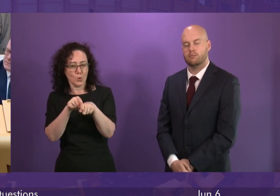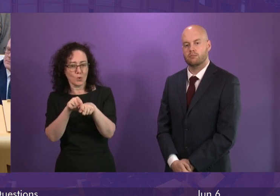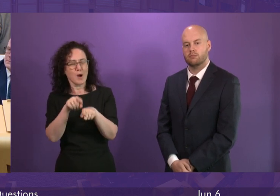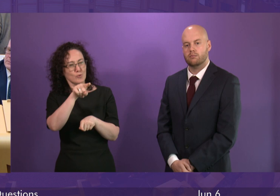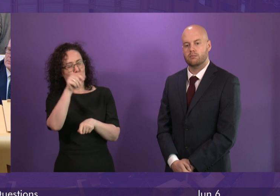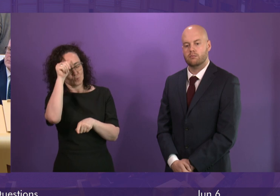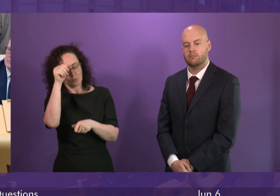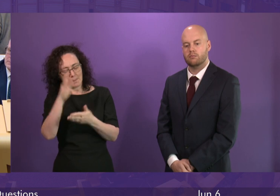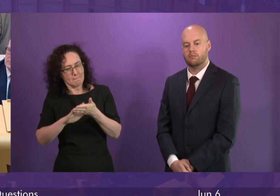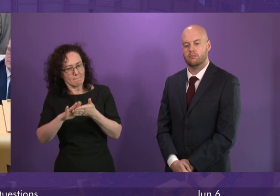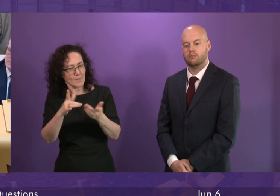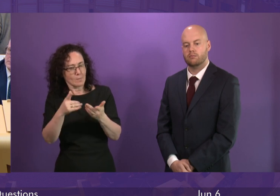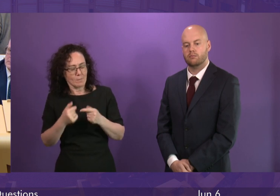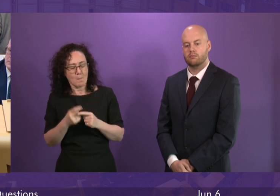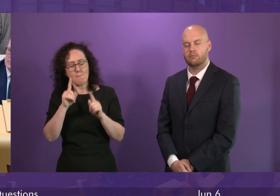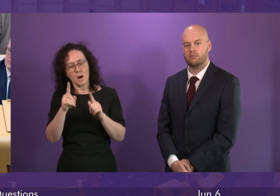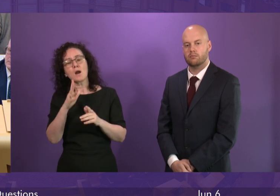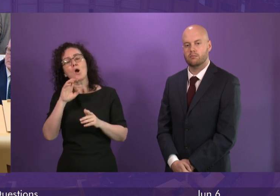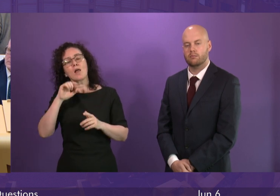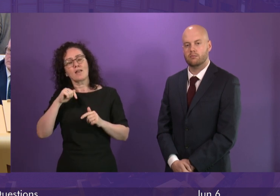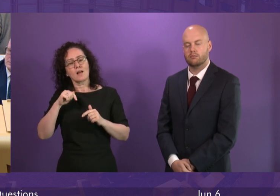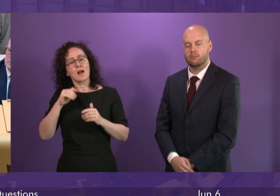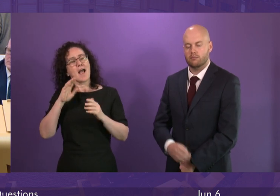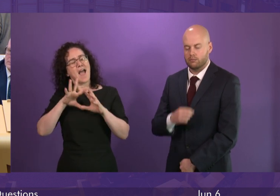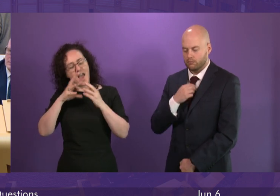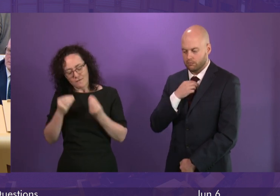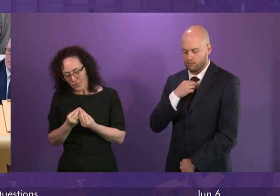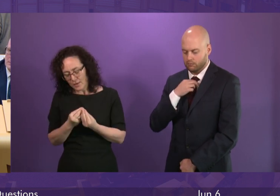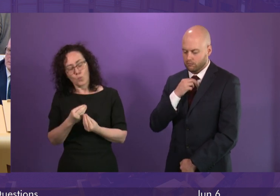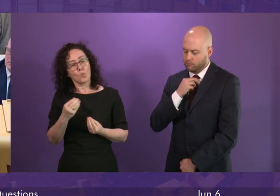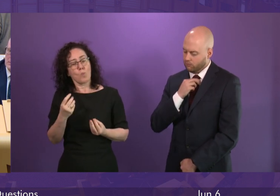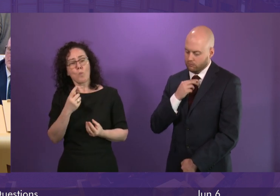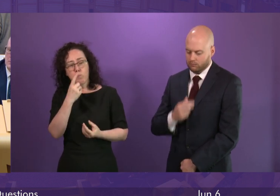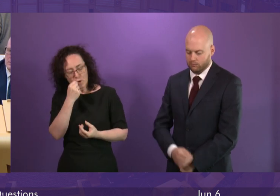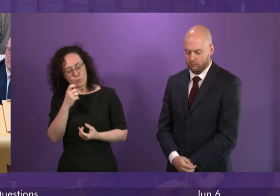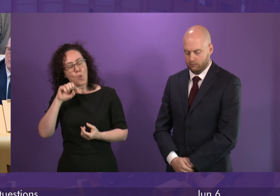familiar, but I assure him that absolutely everything that can be done to safeguard the